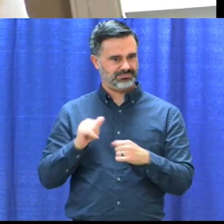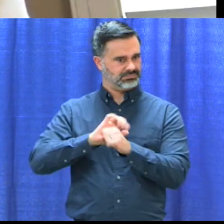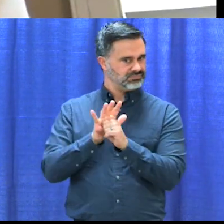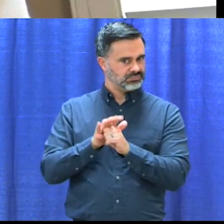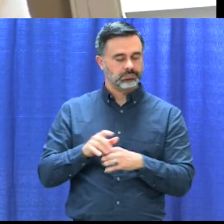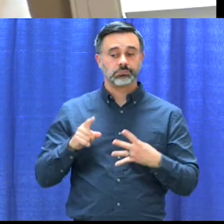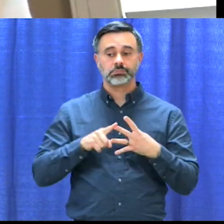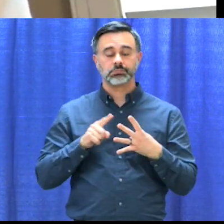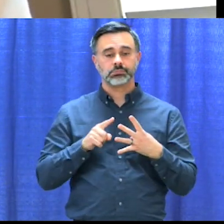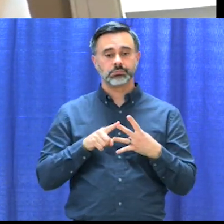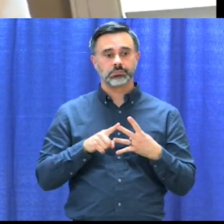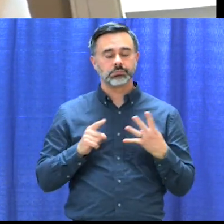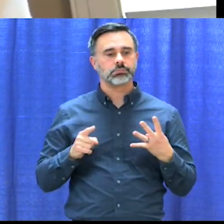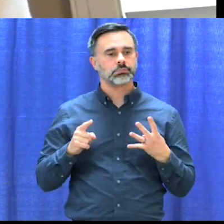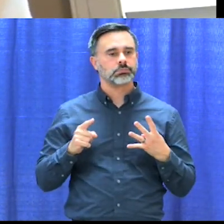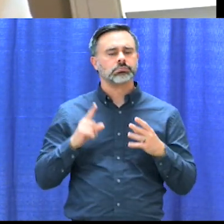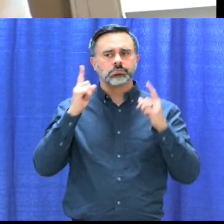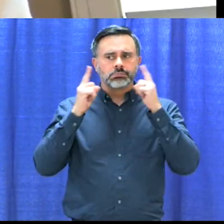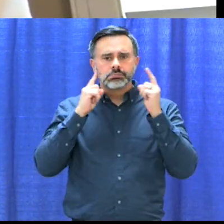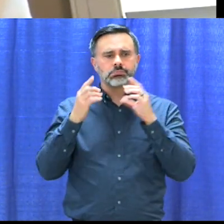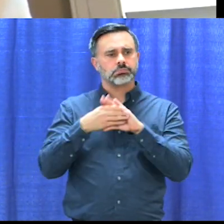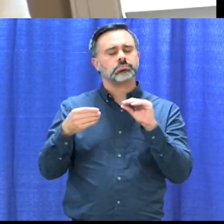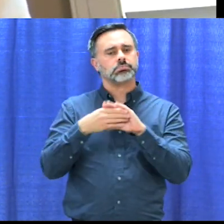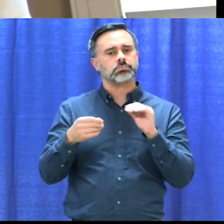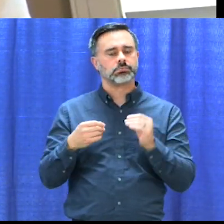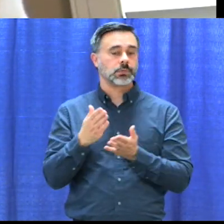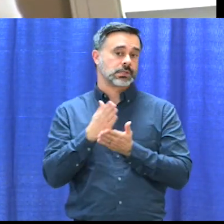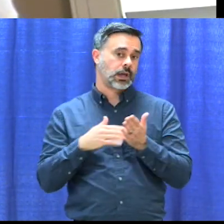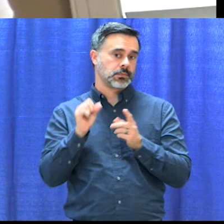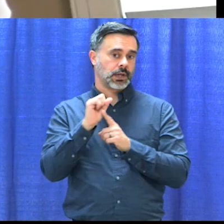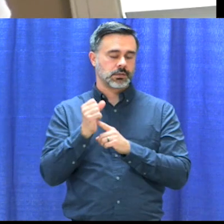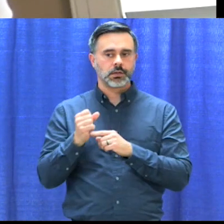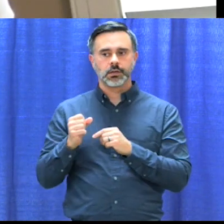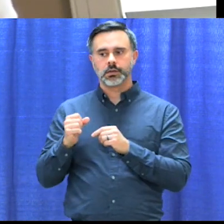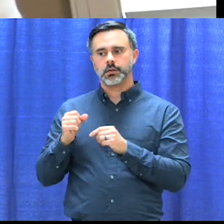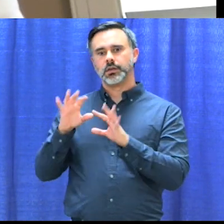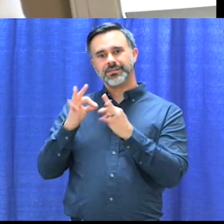Number 2: we have heard stories in some cases of the families of low-income students being